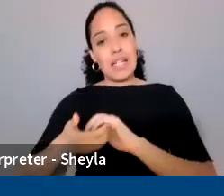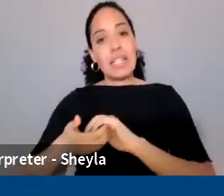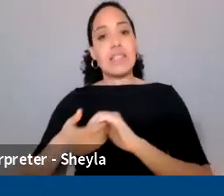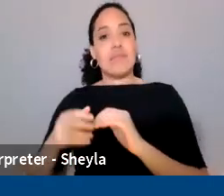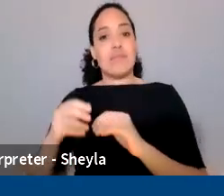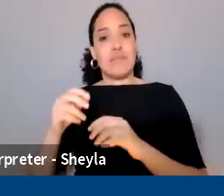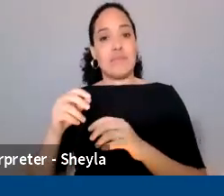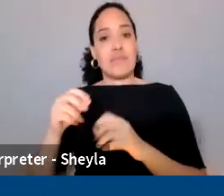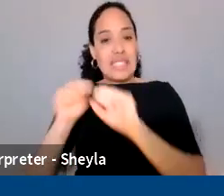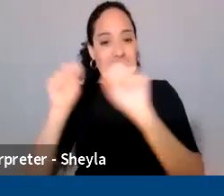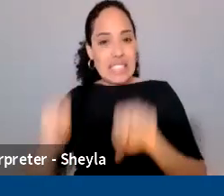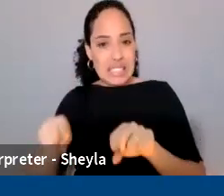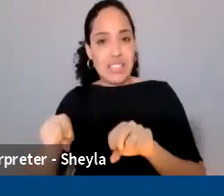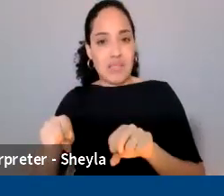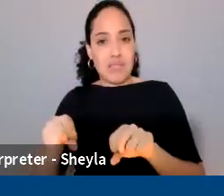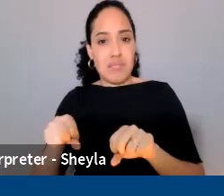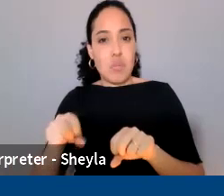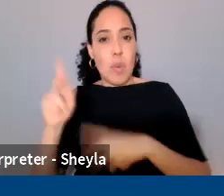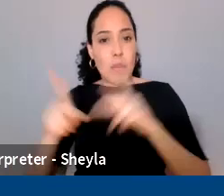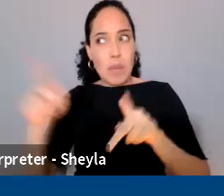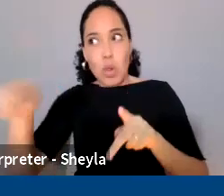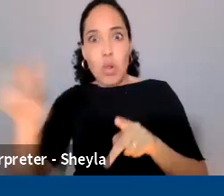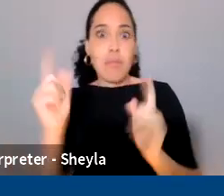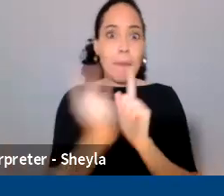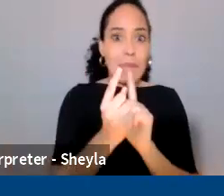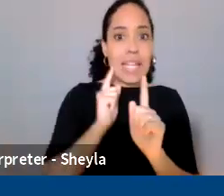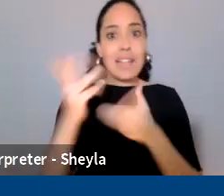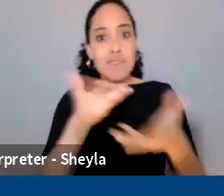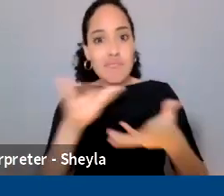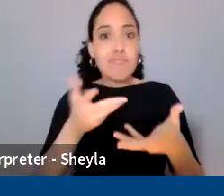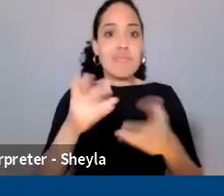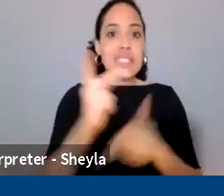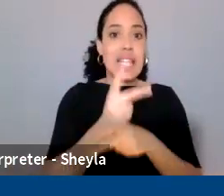if the and the second part about community building is find out from your emergency manager